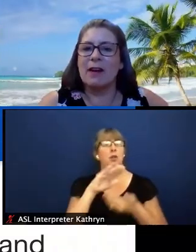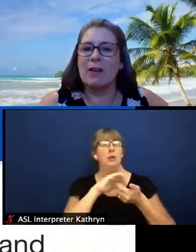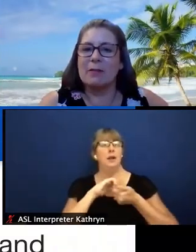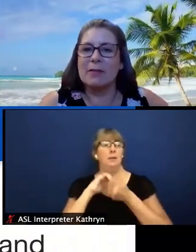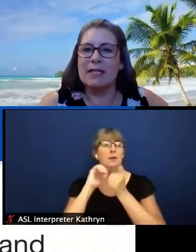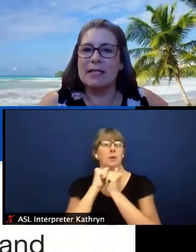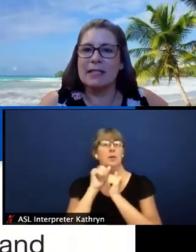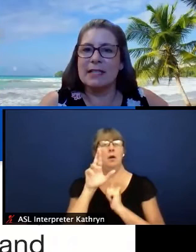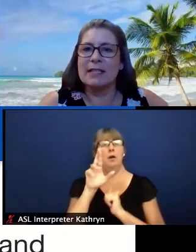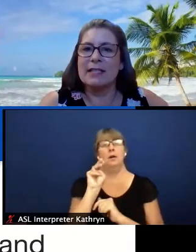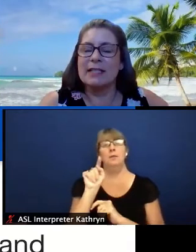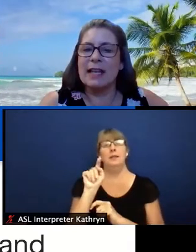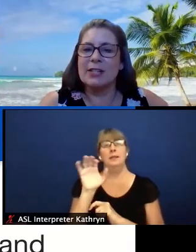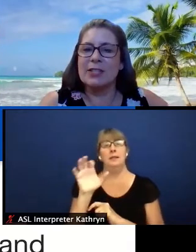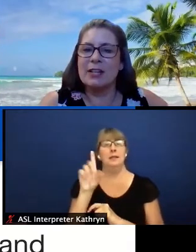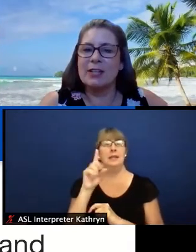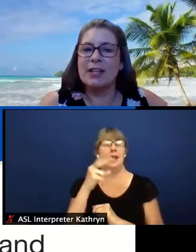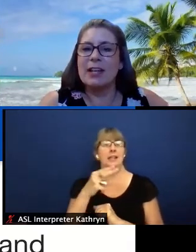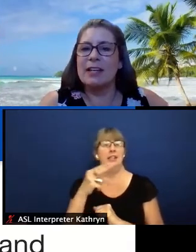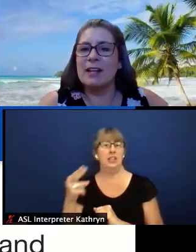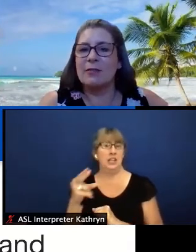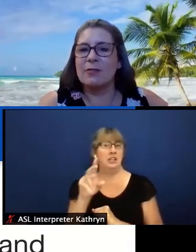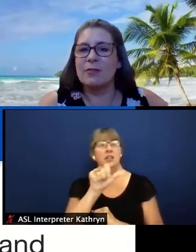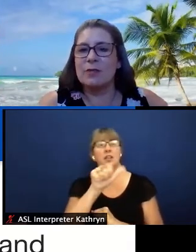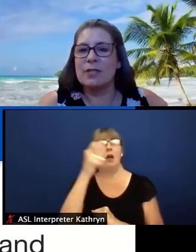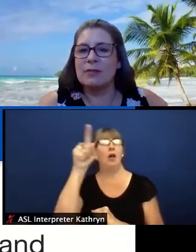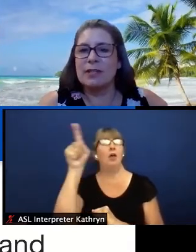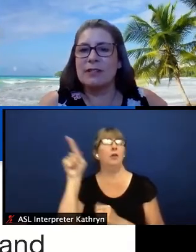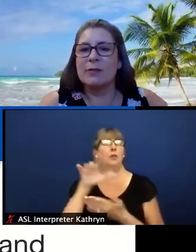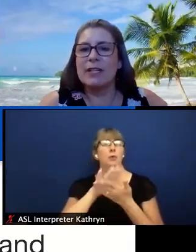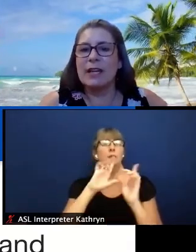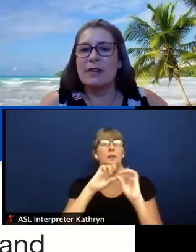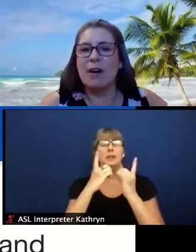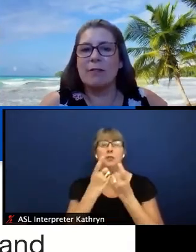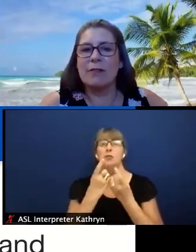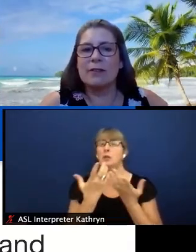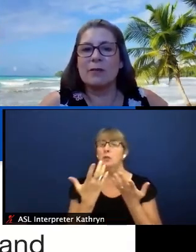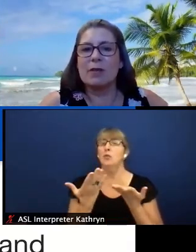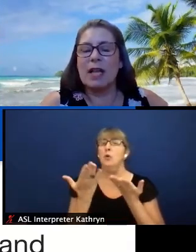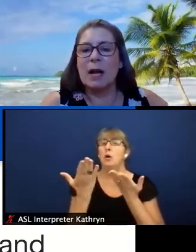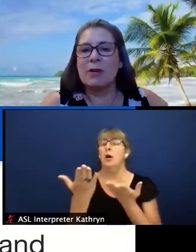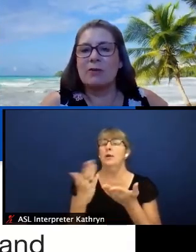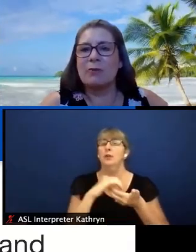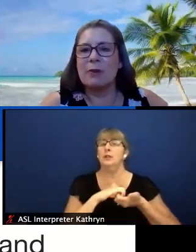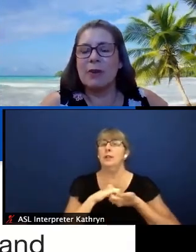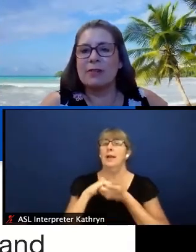RMTC-D/HH and other school districts to again offer some collaborative professional